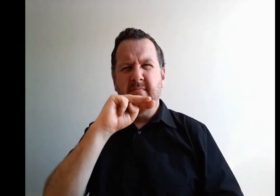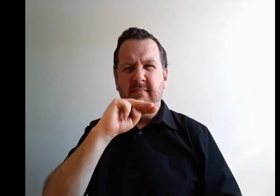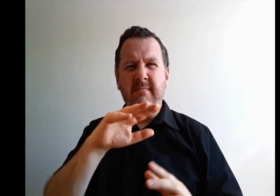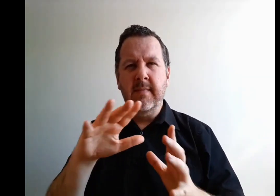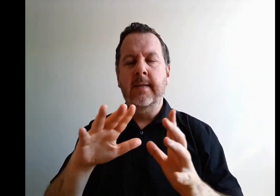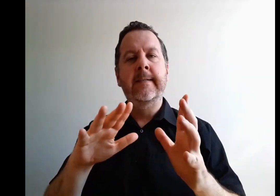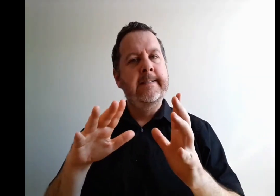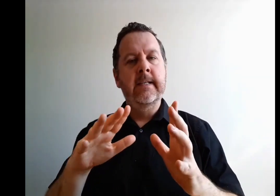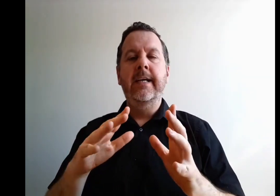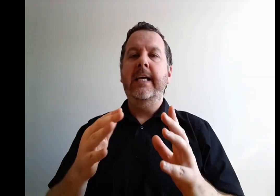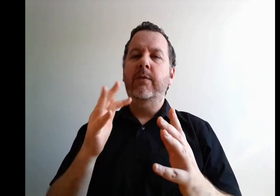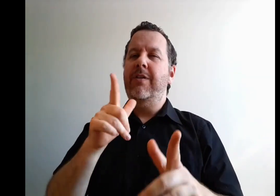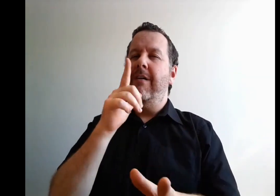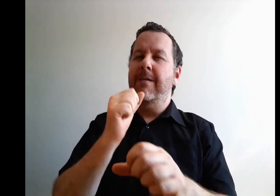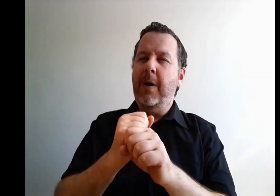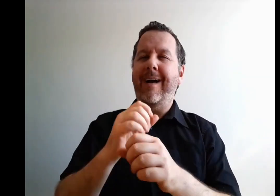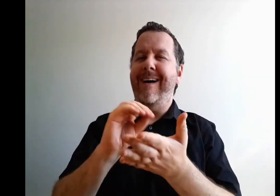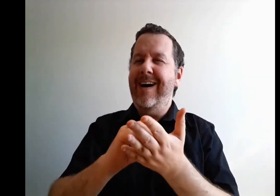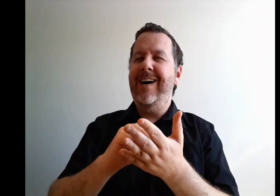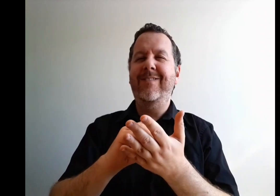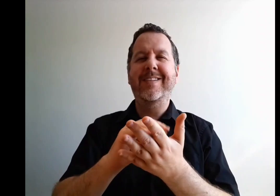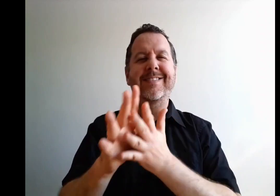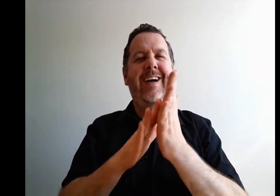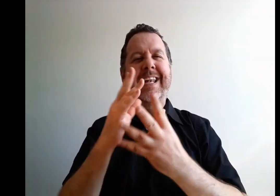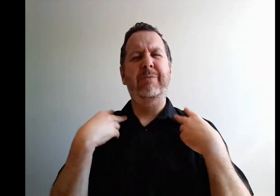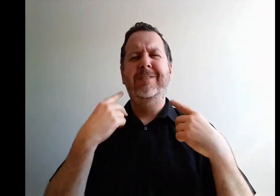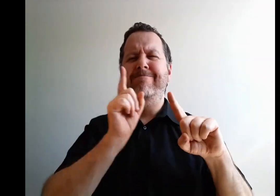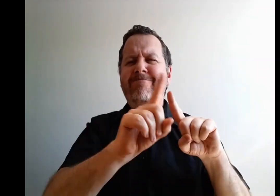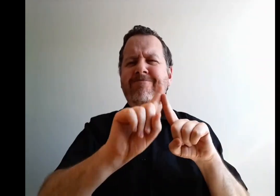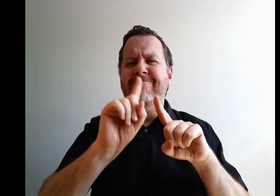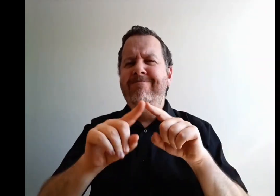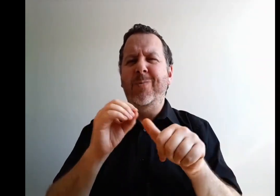especially when you talk about there being different sign languages in other countries